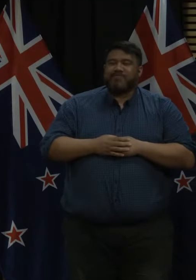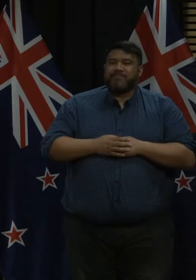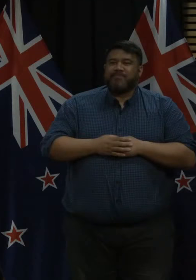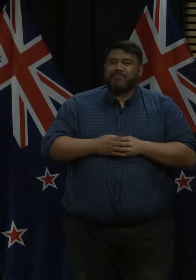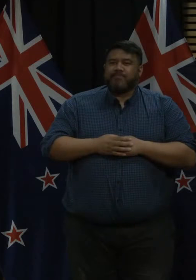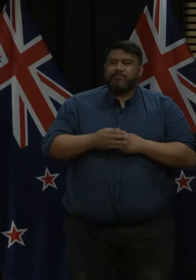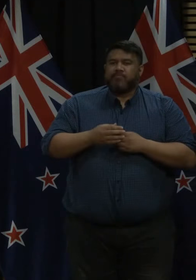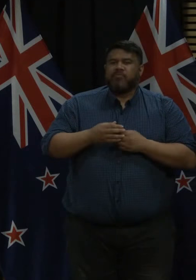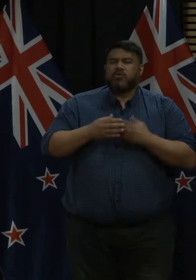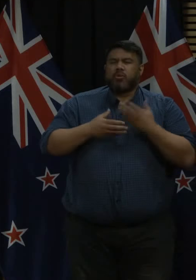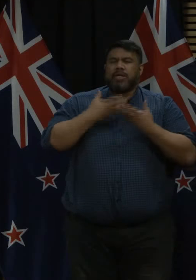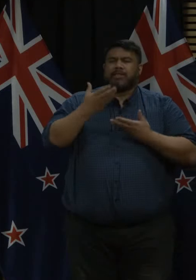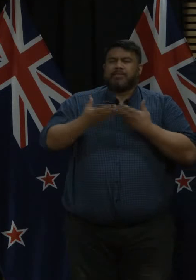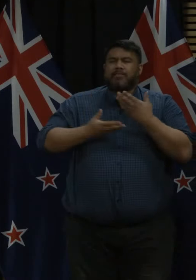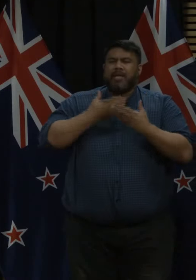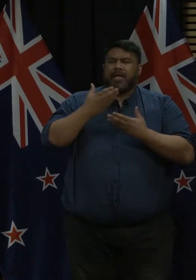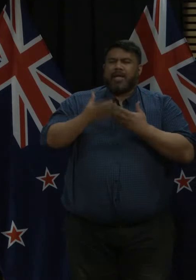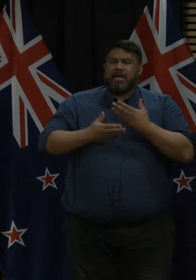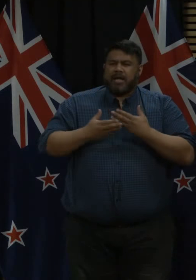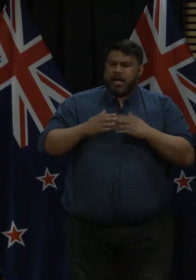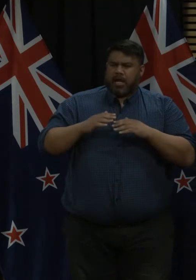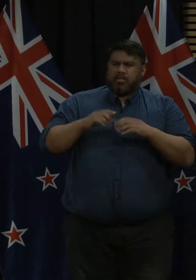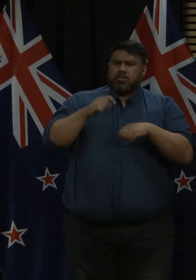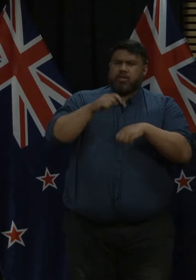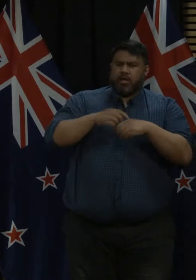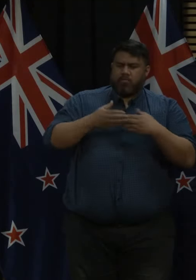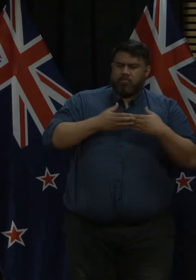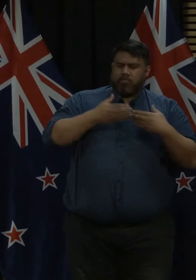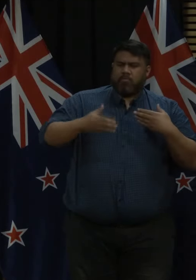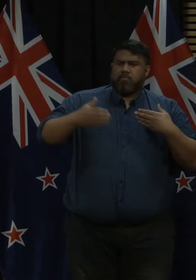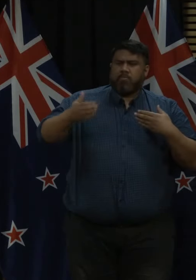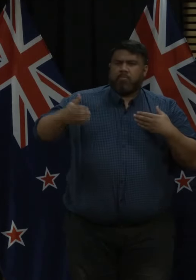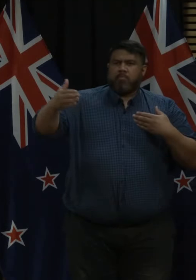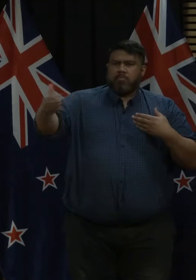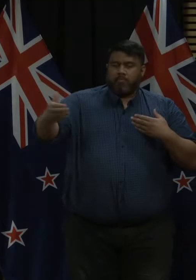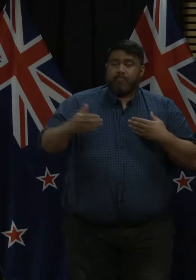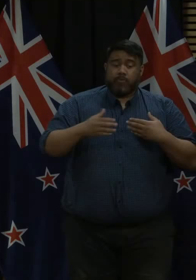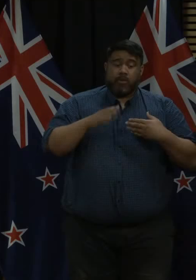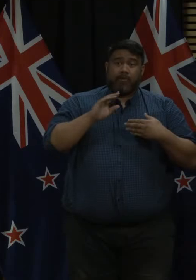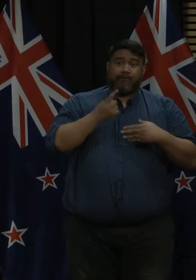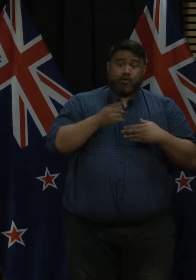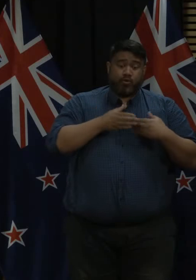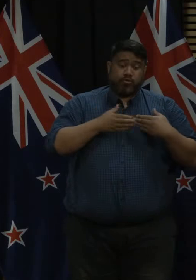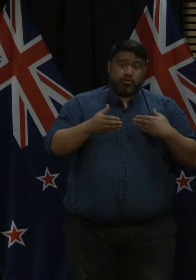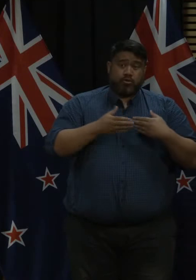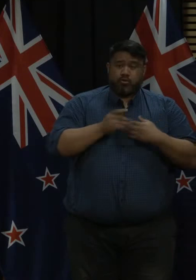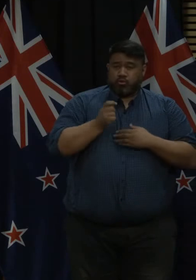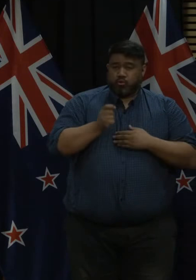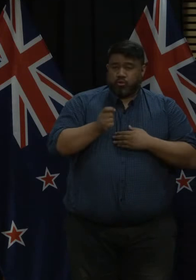slides earlier so if you could flip forward that would be